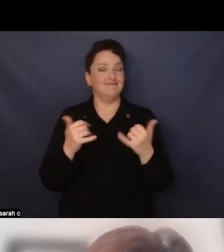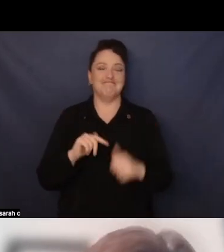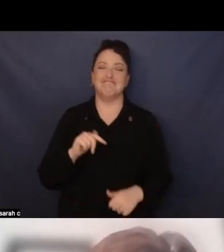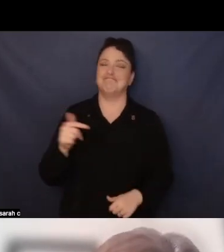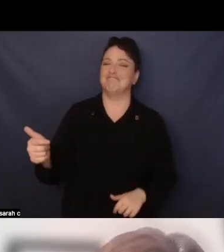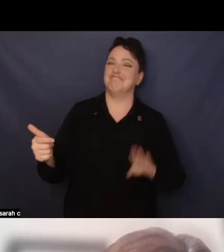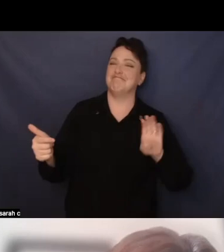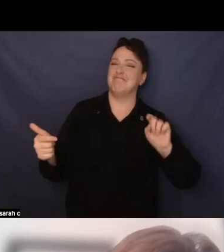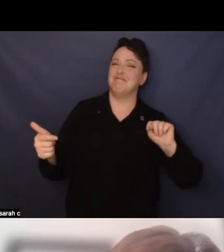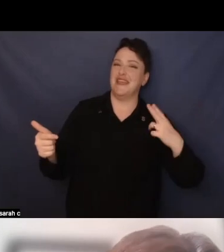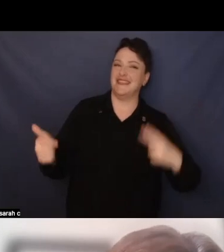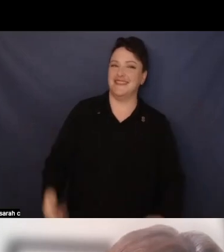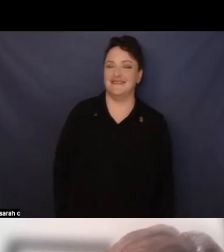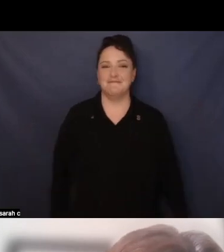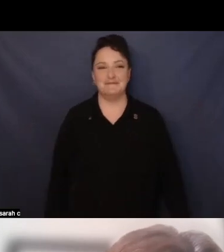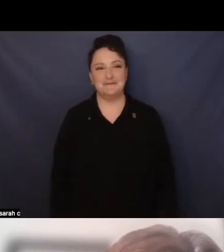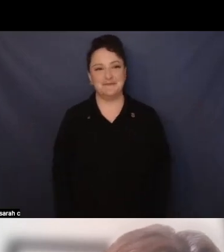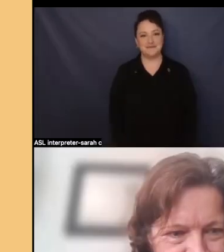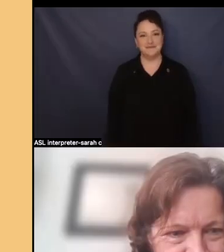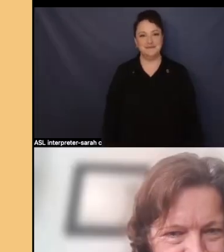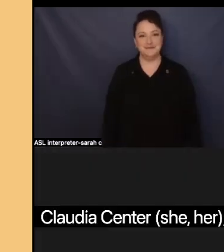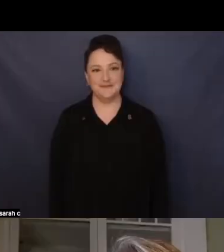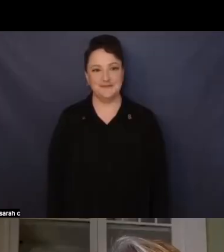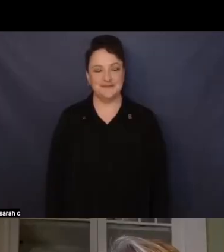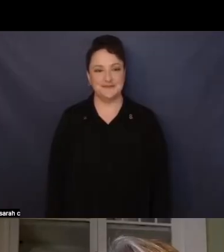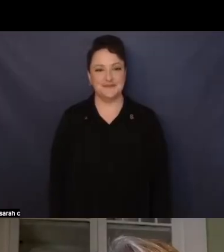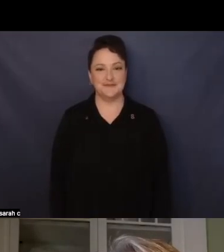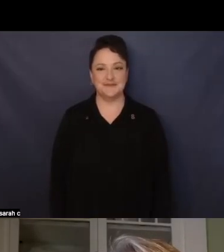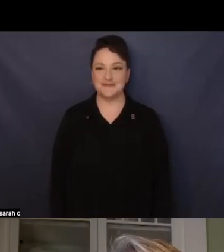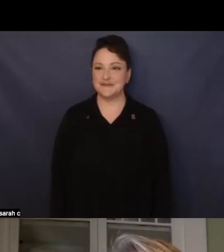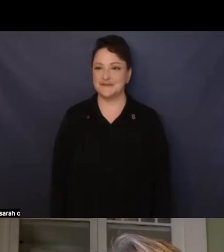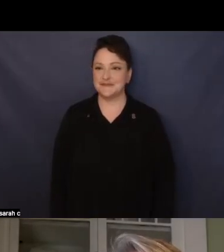Beth. Thank you all. >> BETH KENNY: